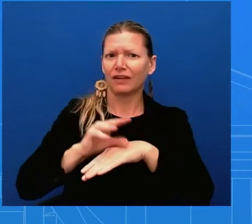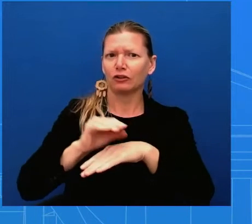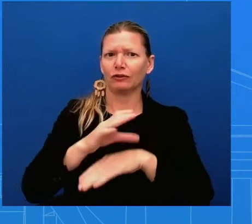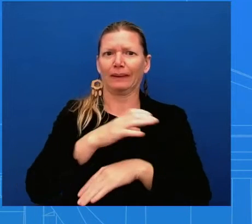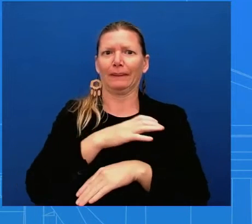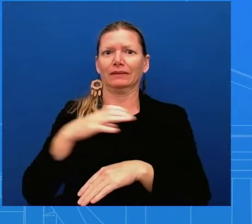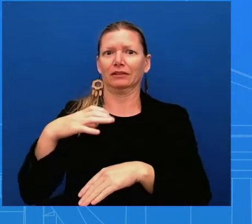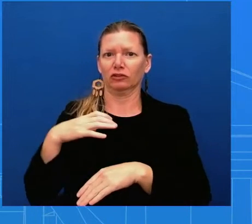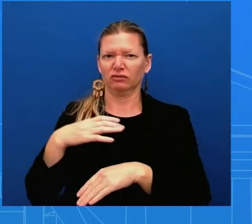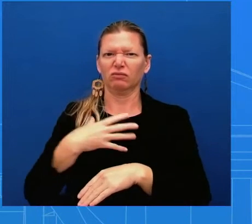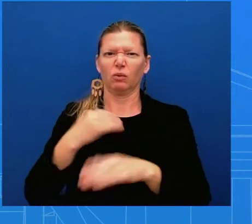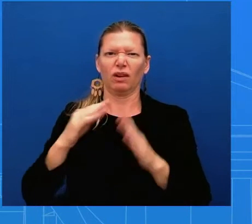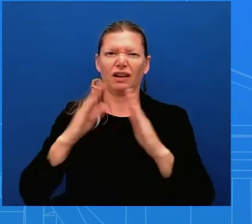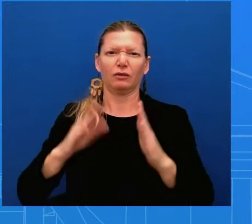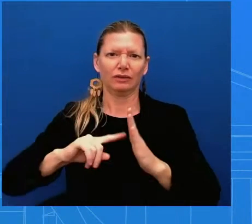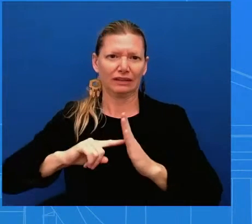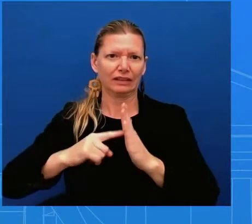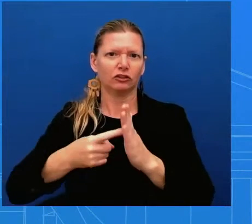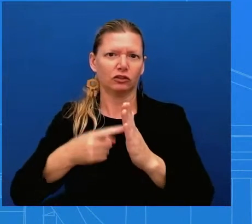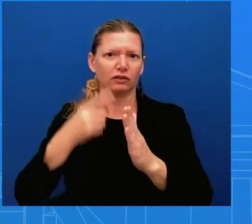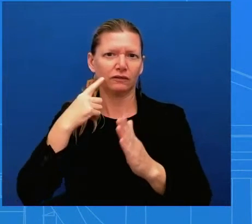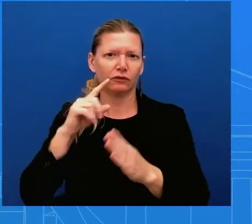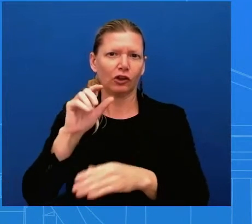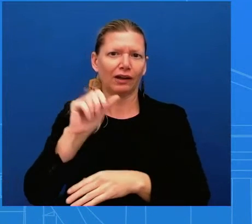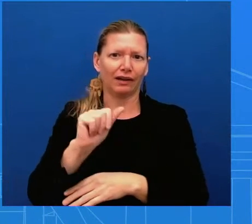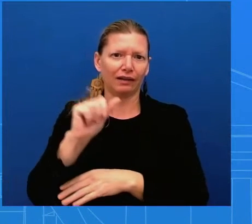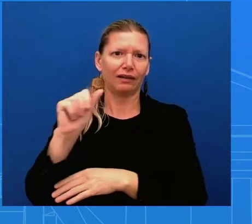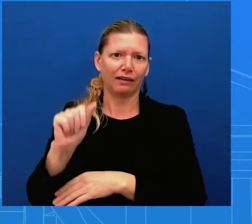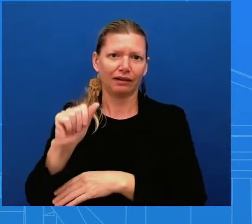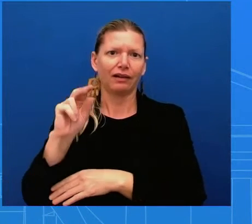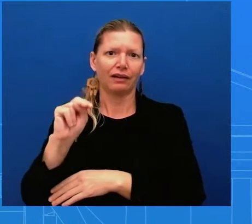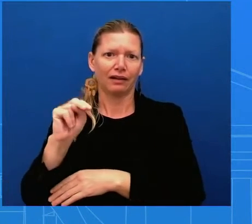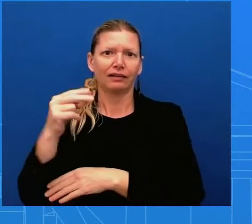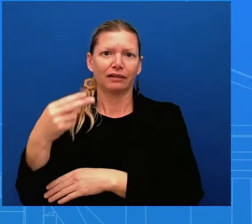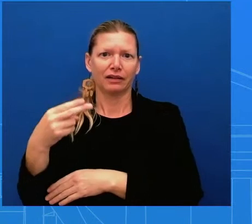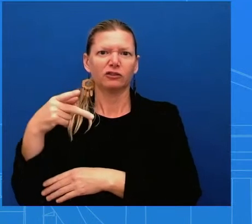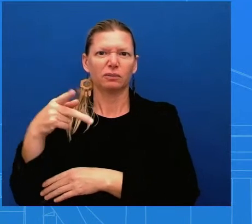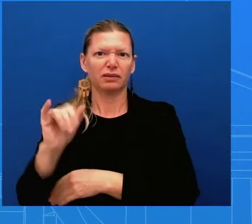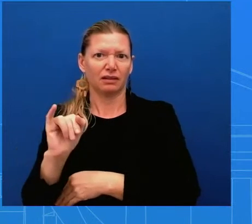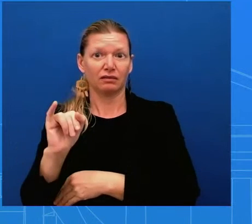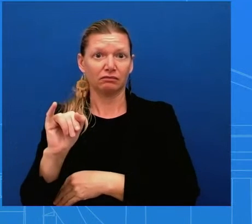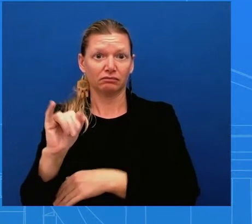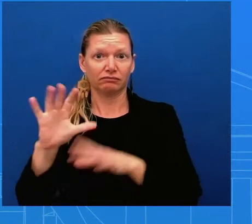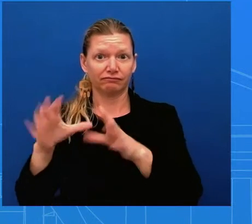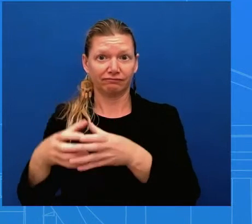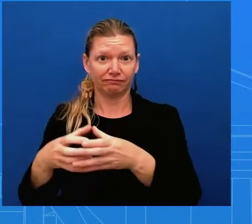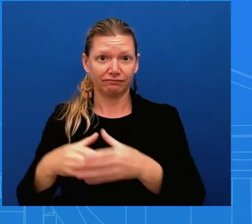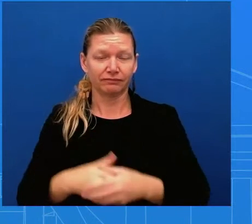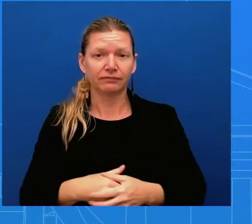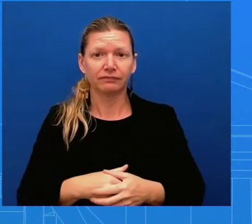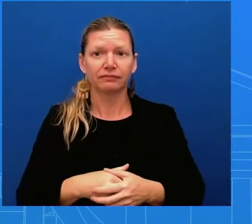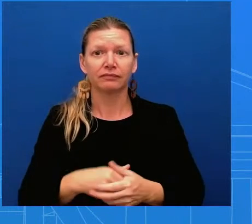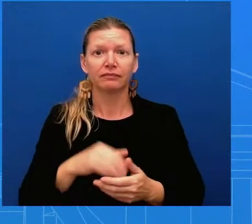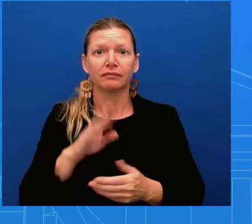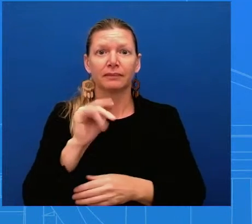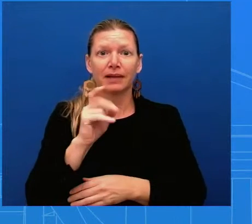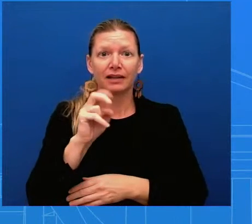The Biden-Harris administration has delivered the most equitable economic recovery on record, with nearly 15 million jobs created,